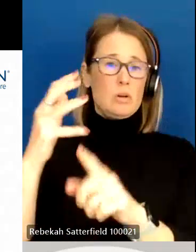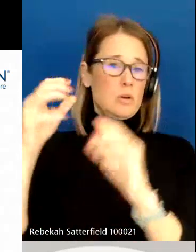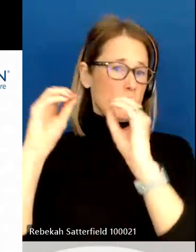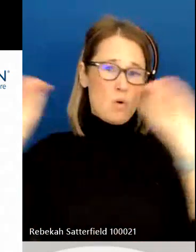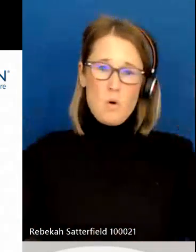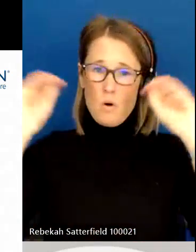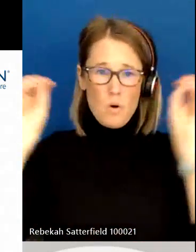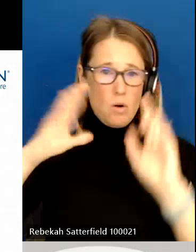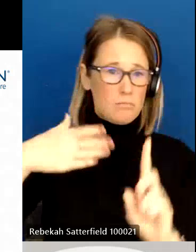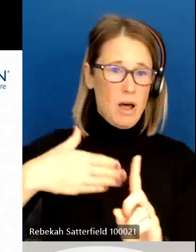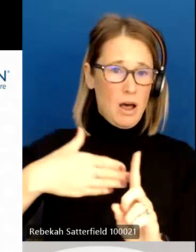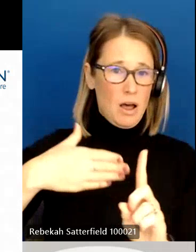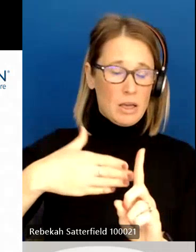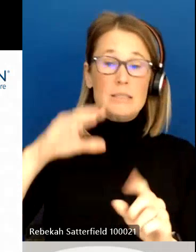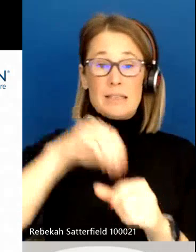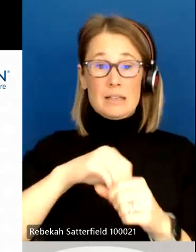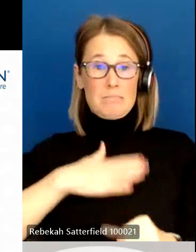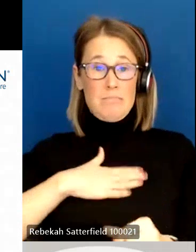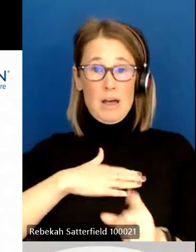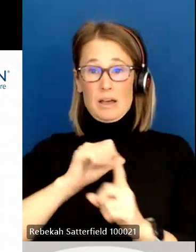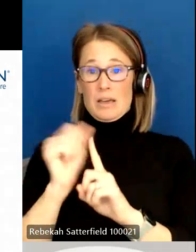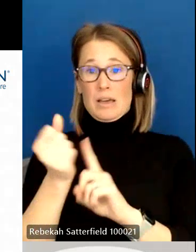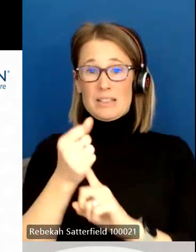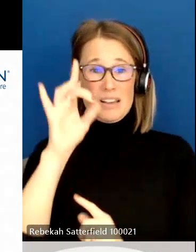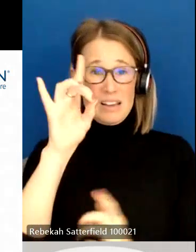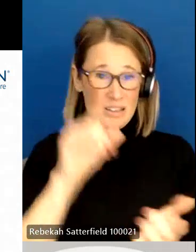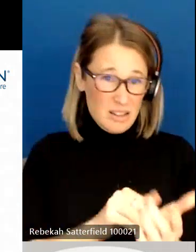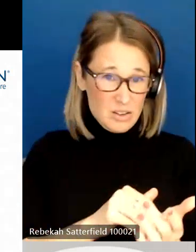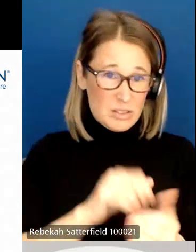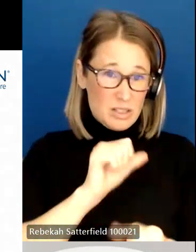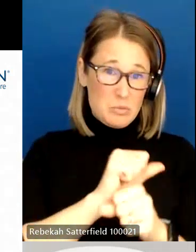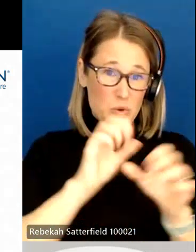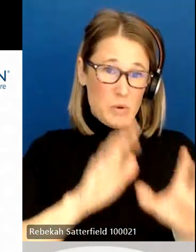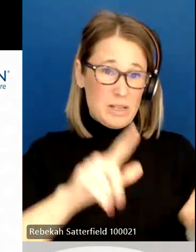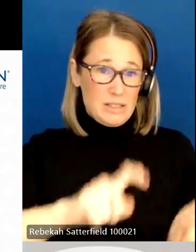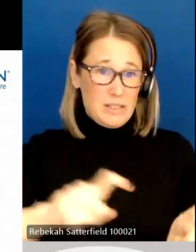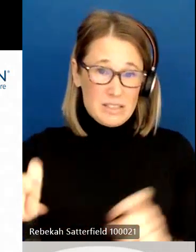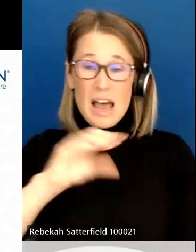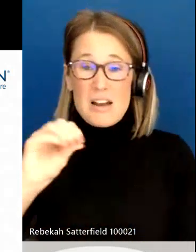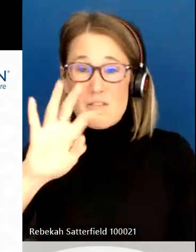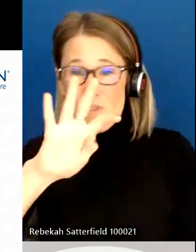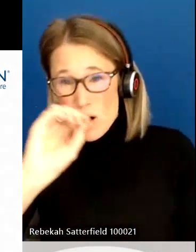in my case nearly 8,000 employees were tested and 40% of them failed the assessment and I have